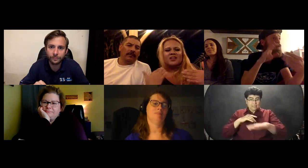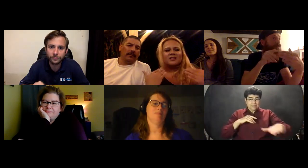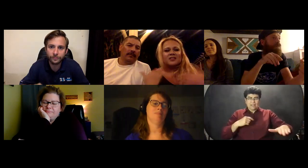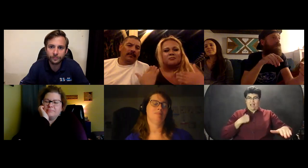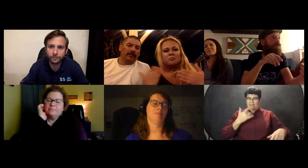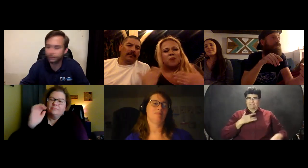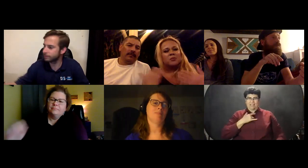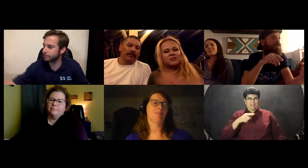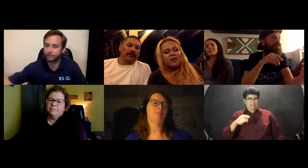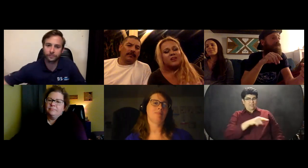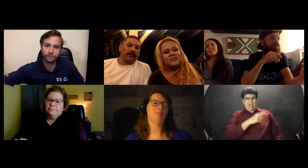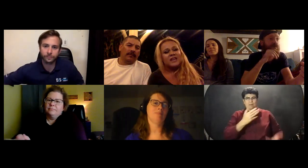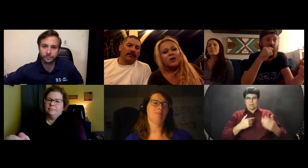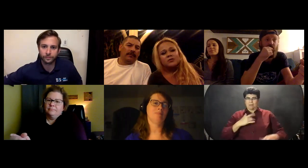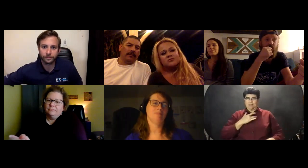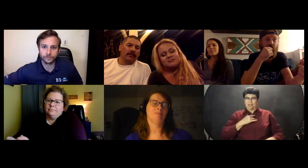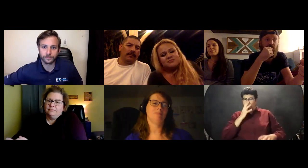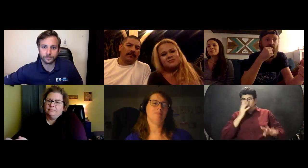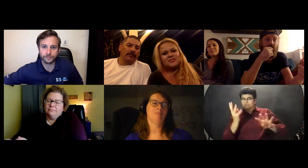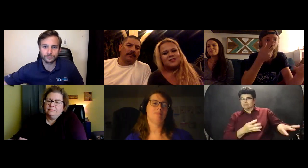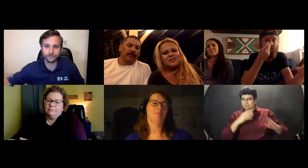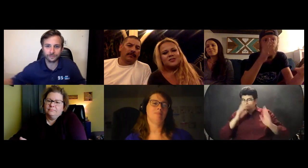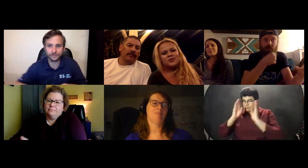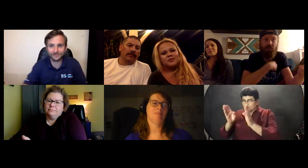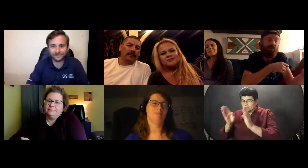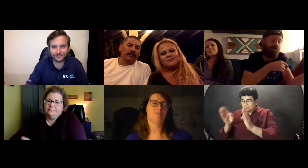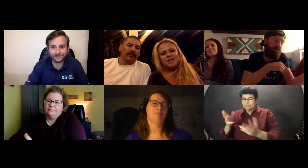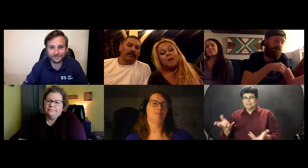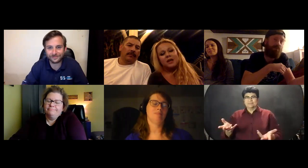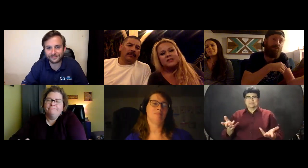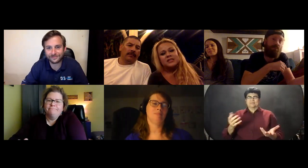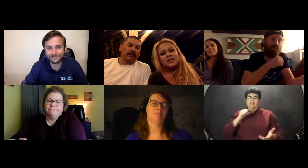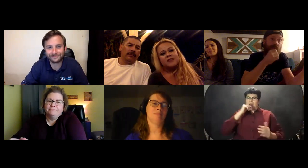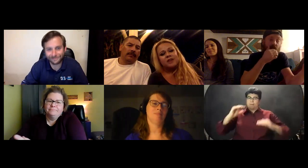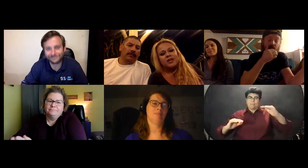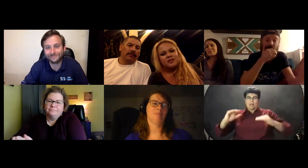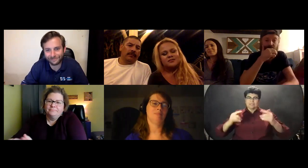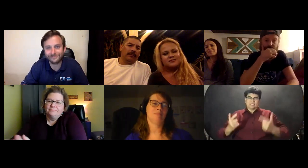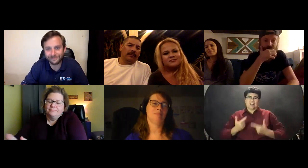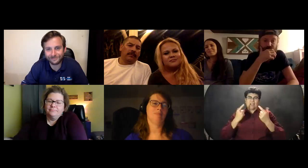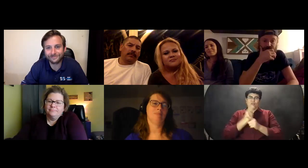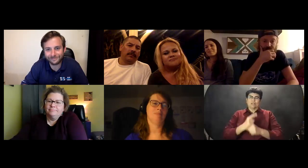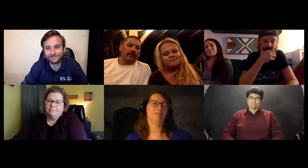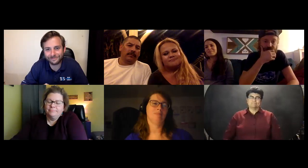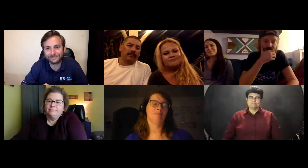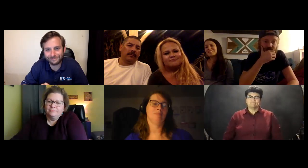they probably felt left out you know and not balancing life right